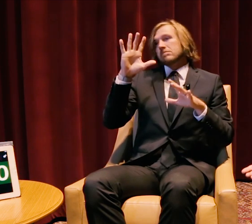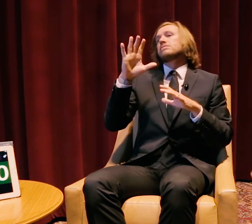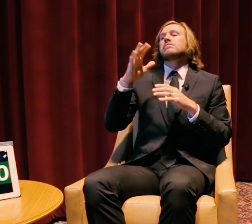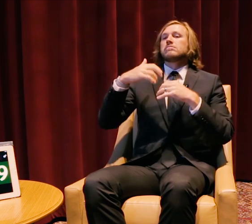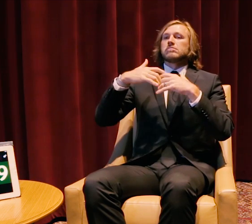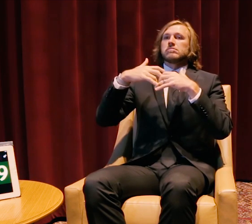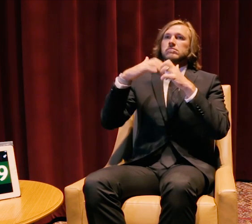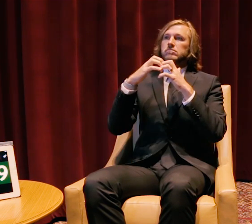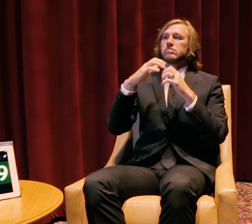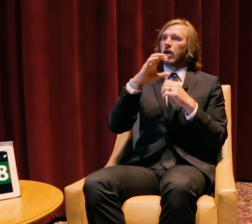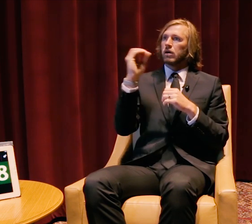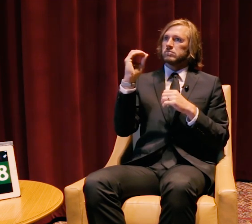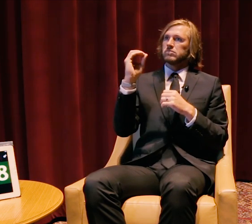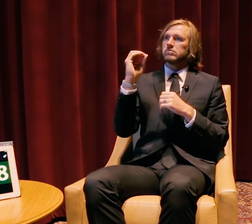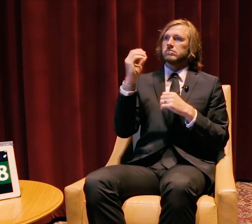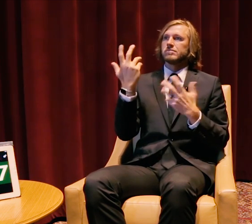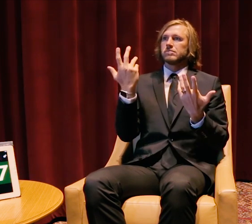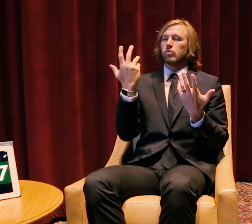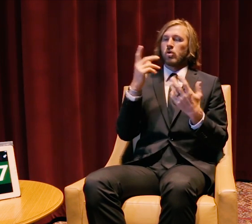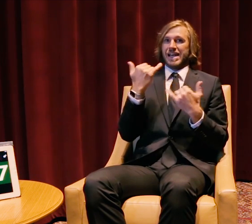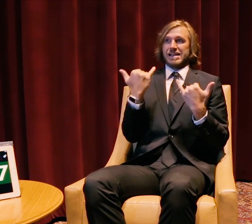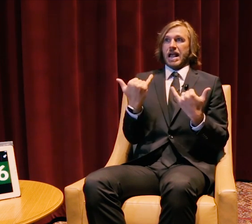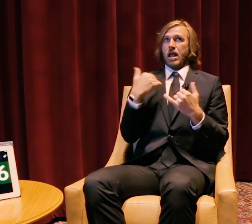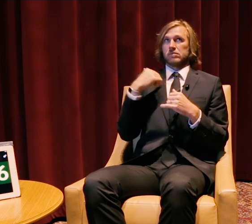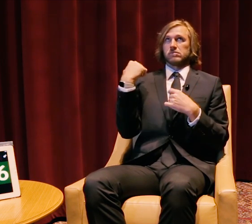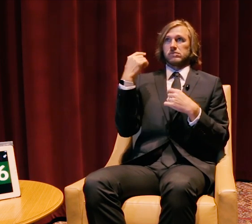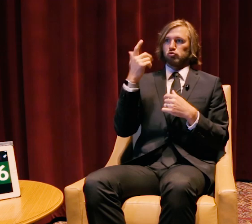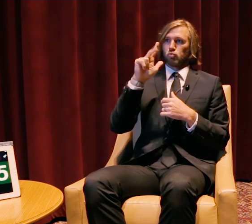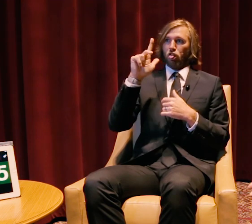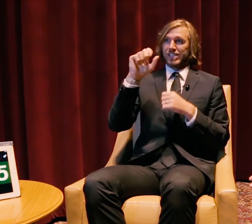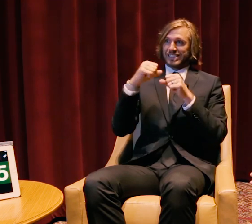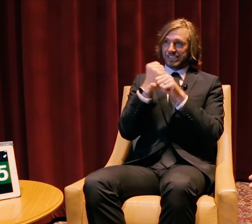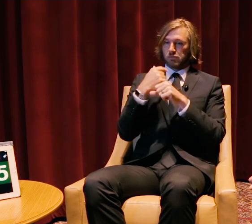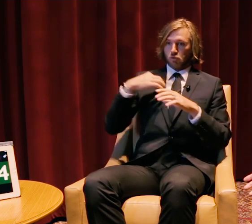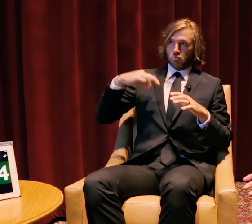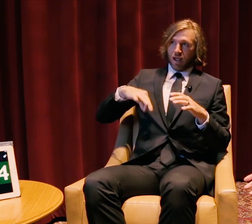into a company that, you know, we're now in our 23rd year. We have been profitable every year